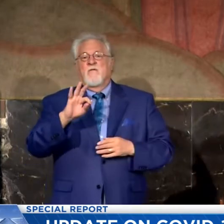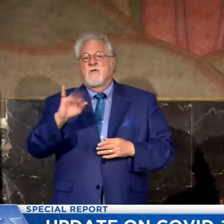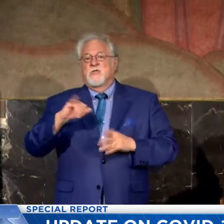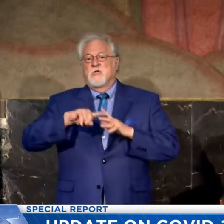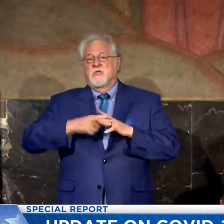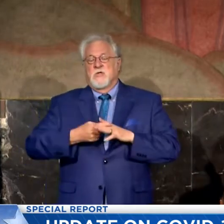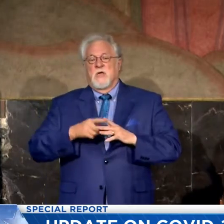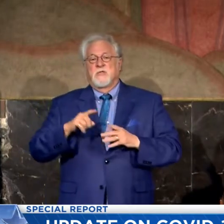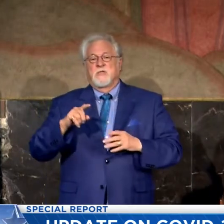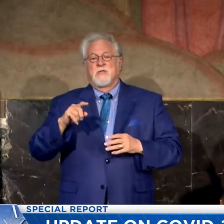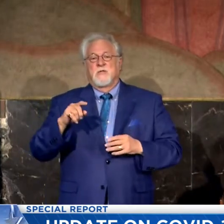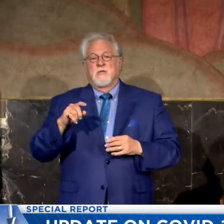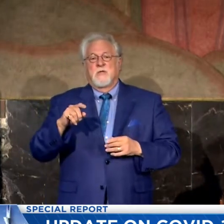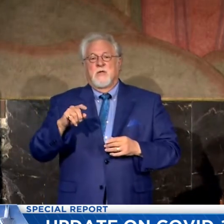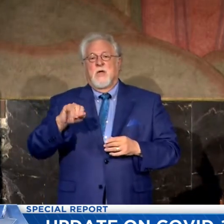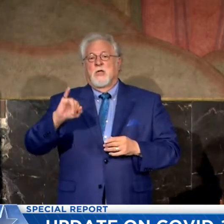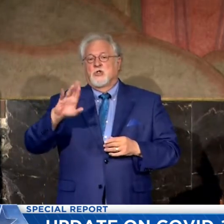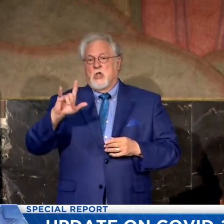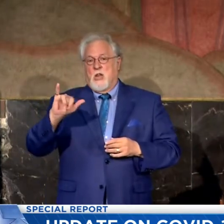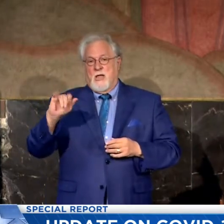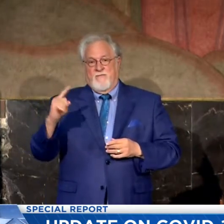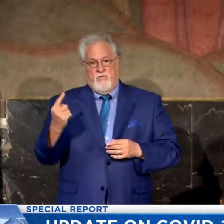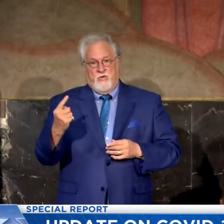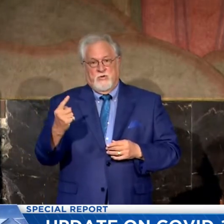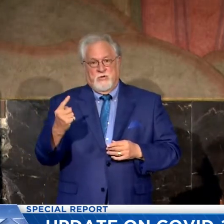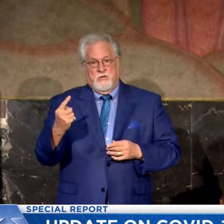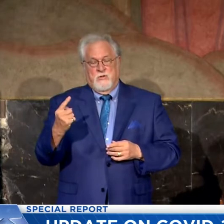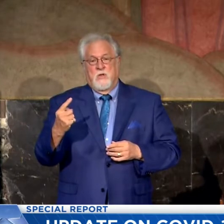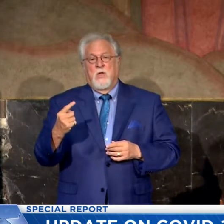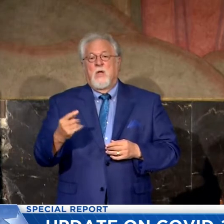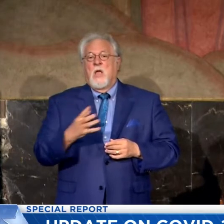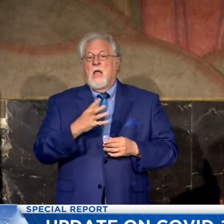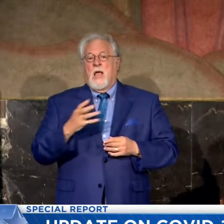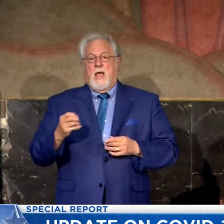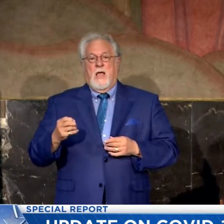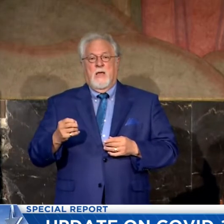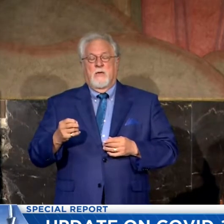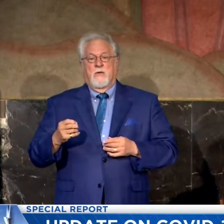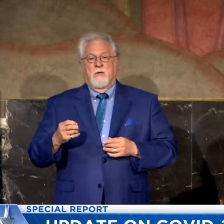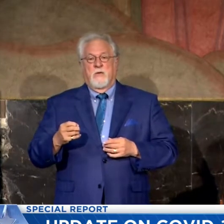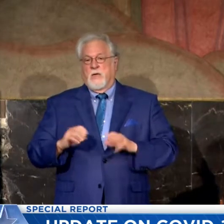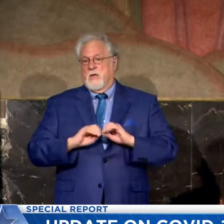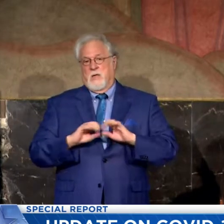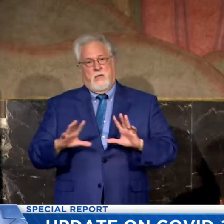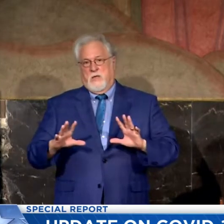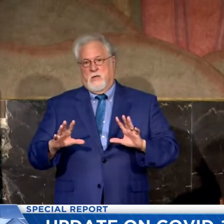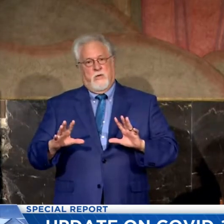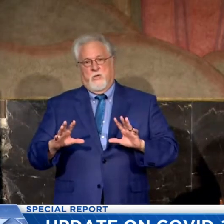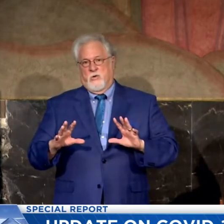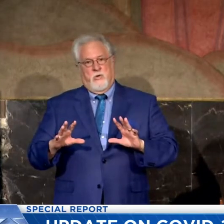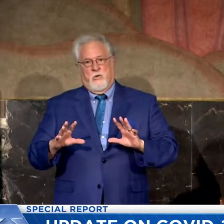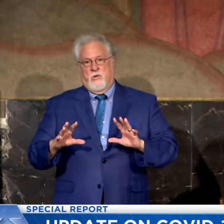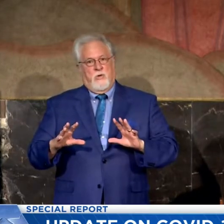THROUGH THE BILLS THAT ARE ABSOLUTELY ESSENTIAL BEFORE THE START OF THE NEXT FISCAL YEAR. THE FISCAL YEAR STARTS ÃTHANK YOU.